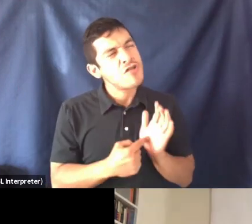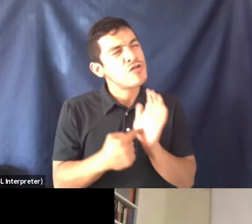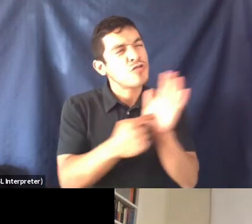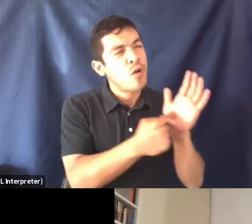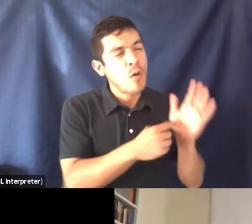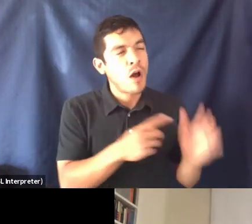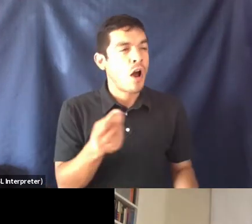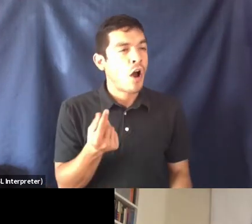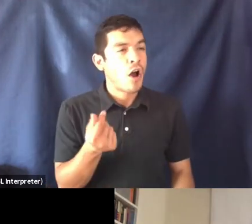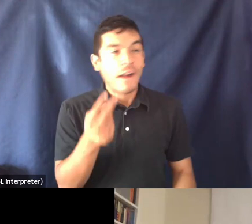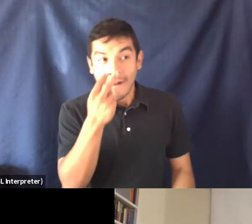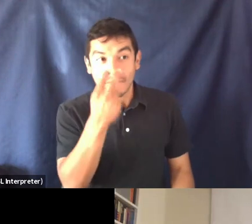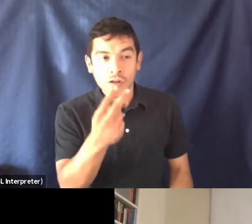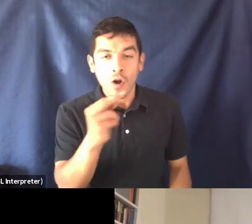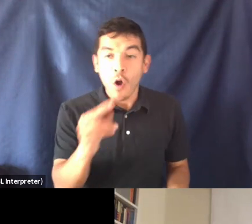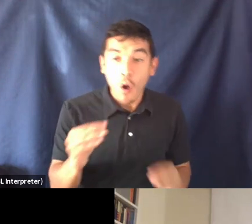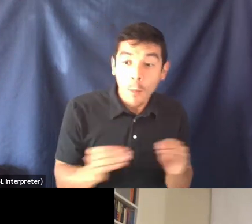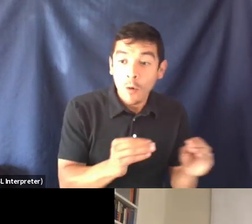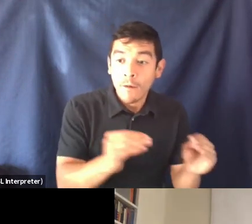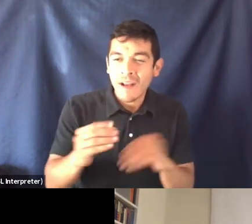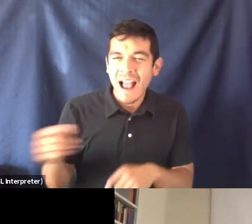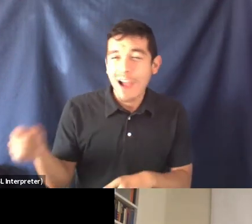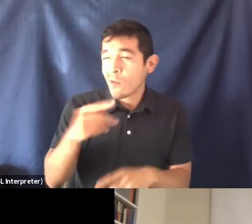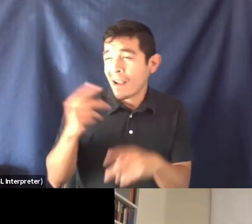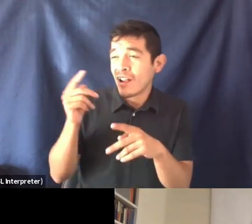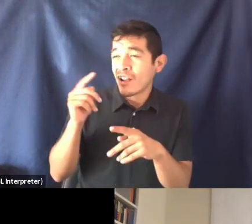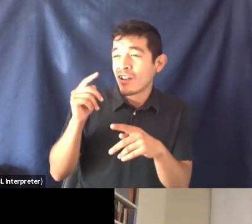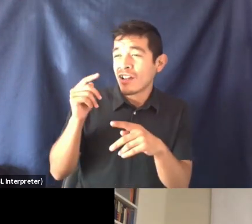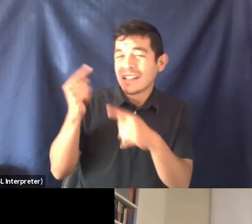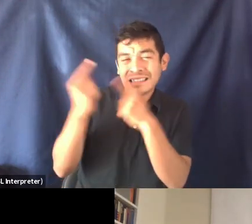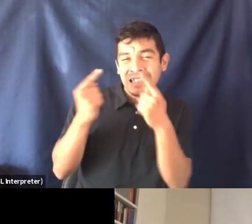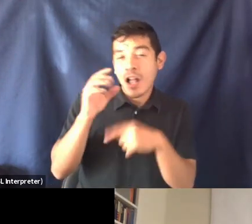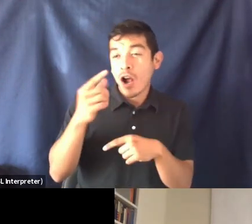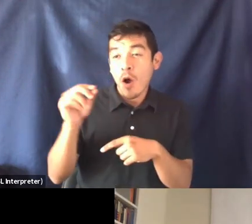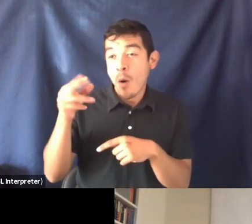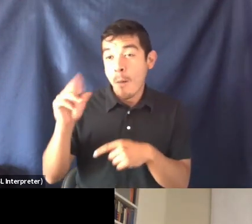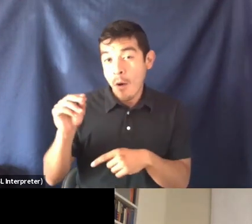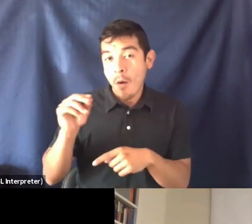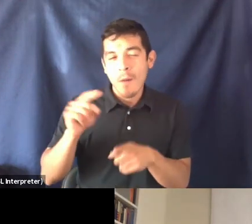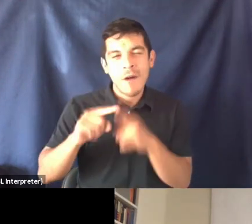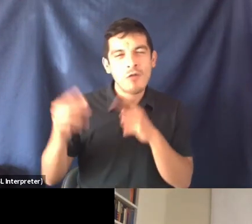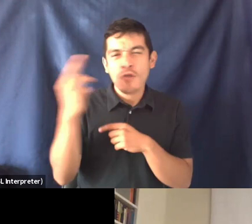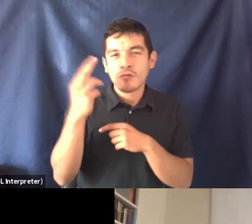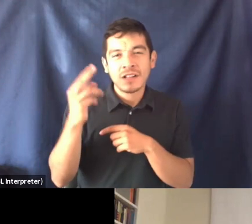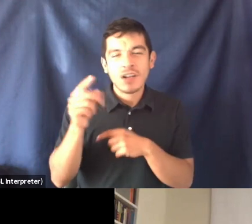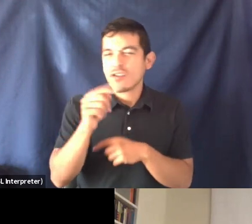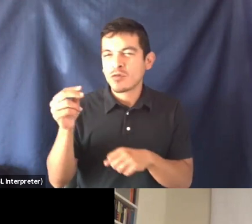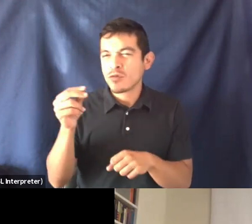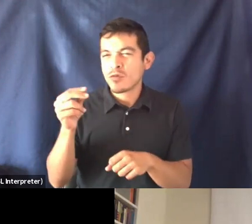And we considered GoPros and we did try to strap on GoPros to dogs, but we realized like that was just too nauseous